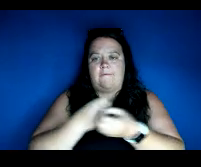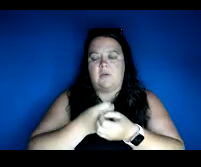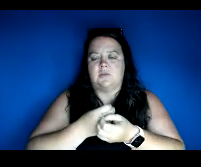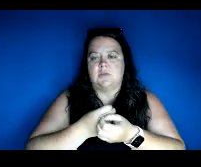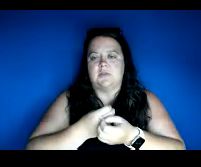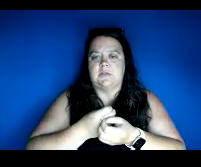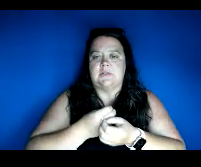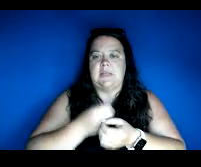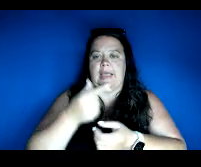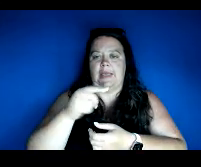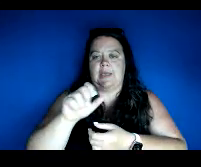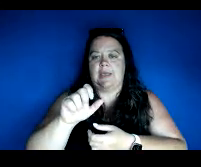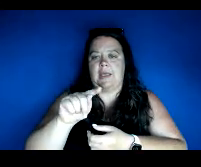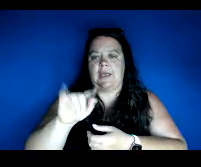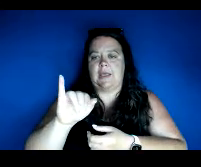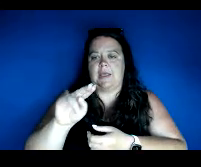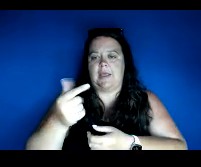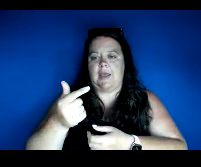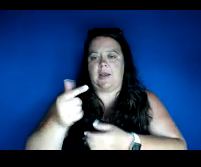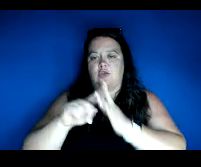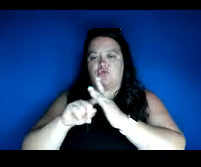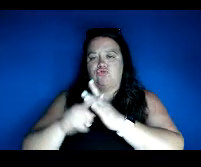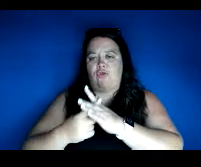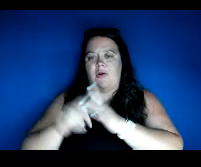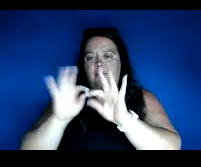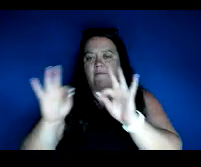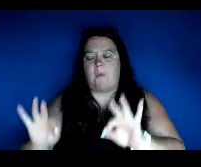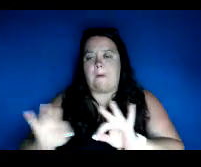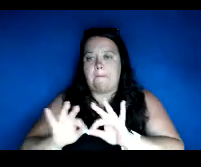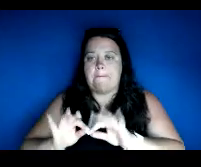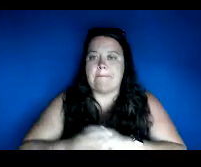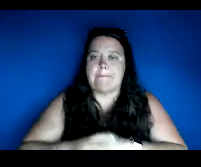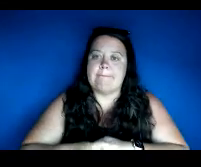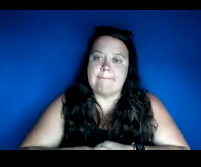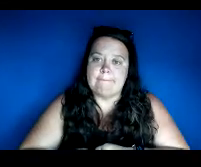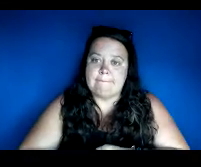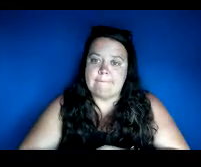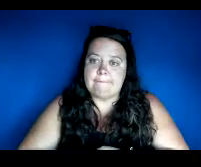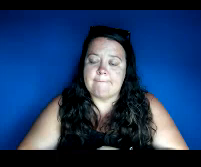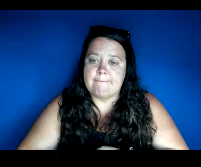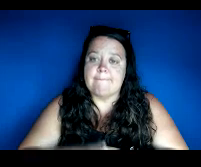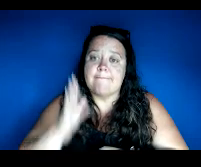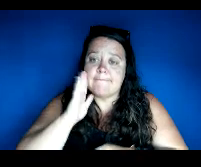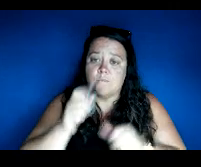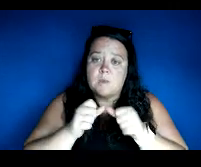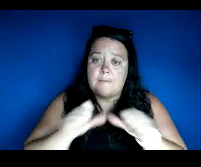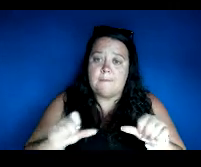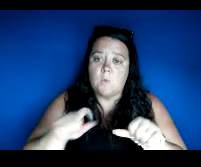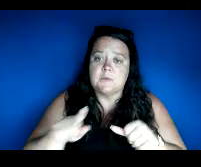And I also mentioned the chat that we plan on having this video posted by the end of the week.